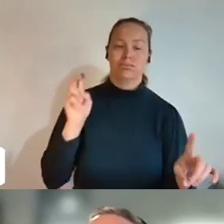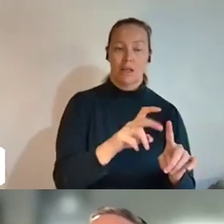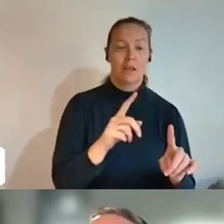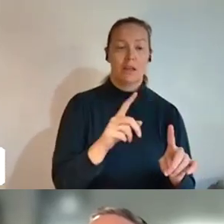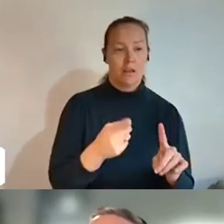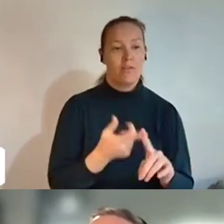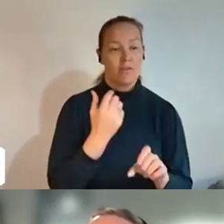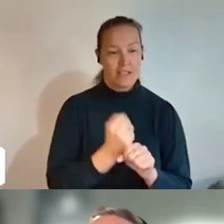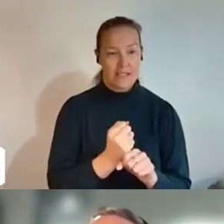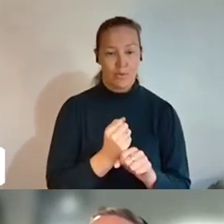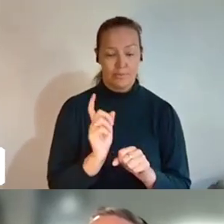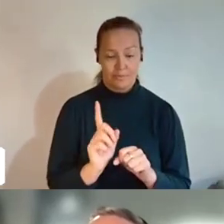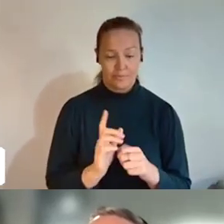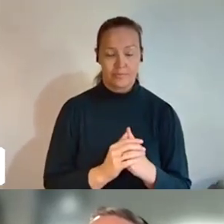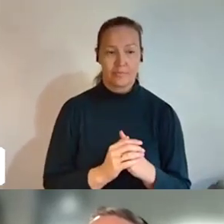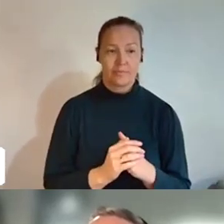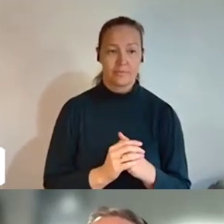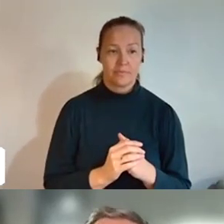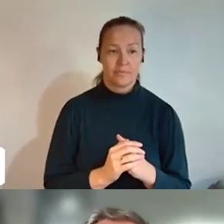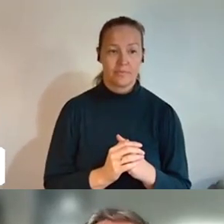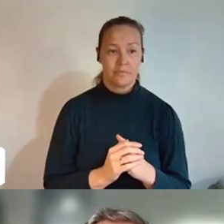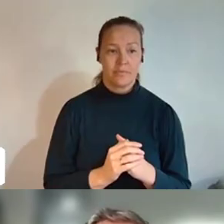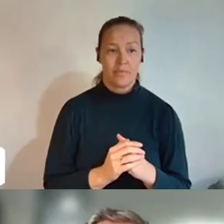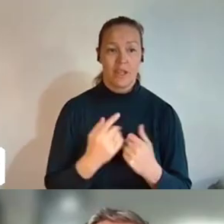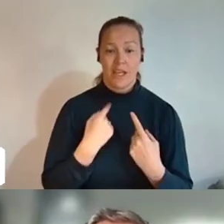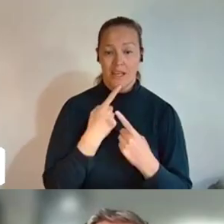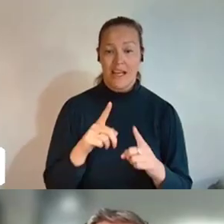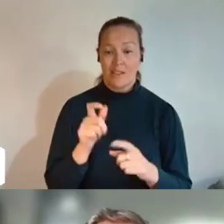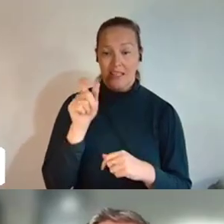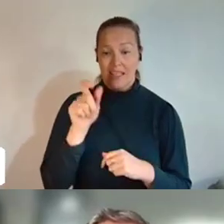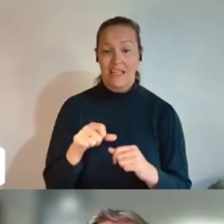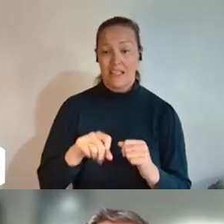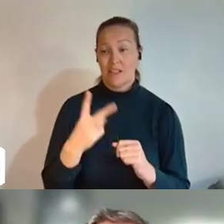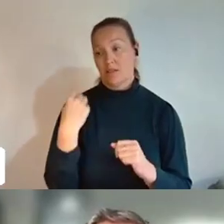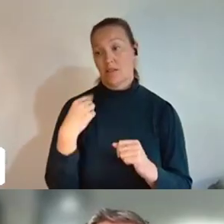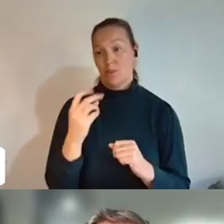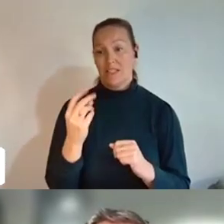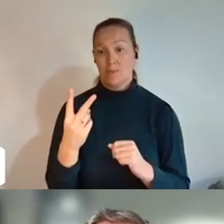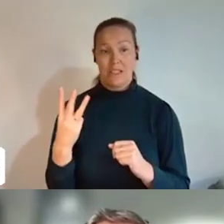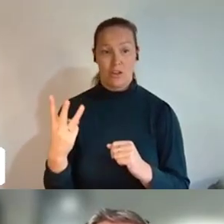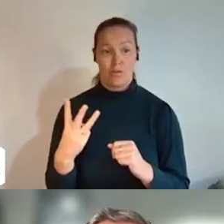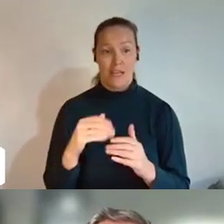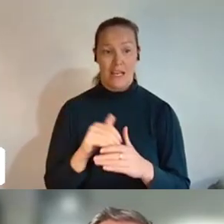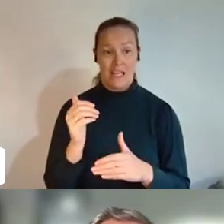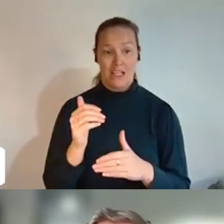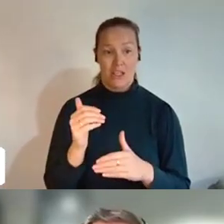When I was announced as a candidate in the 2023 election, within about 10 minutes I had a flood